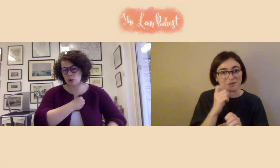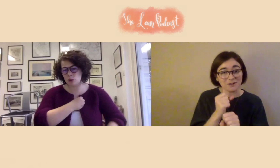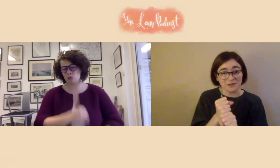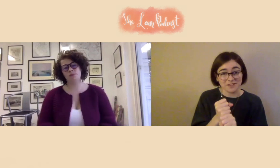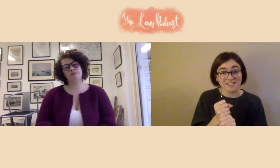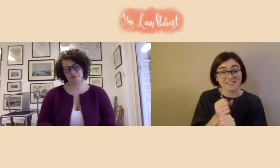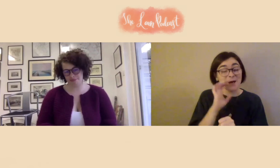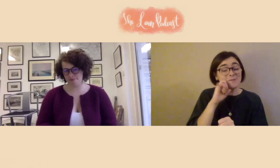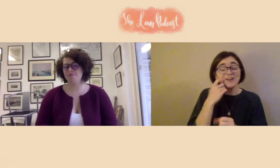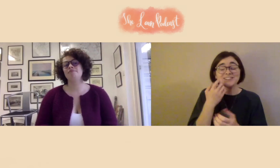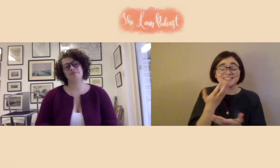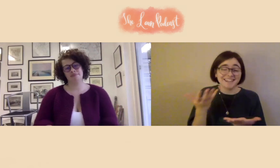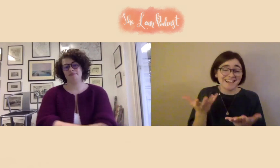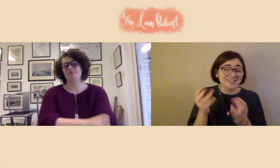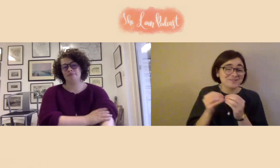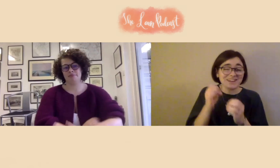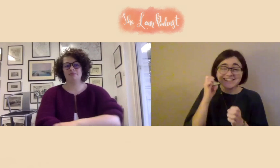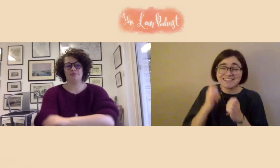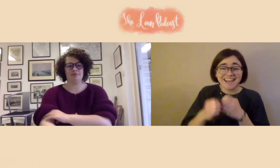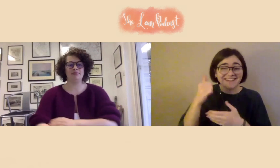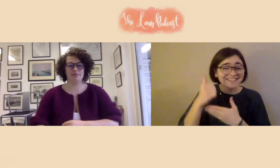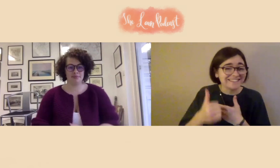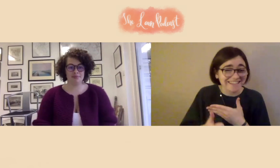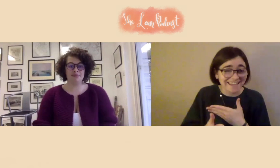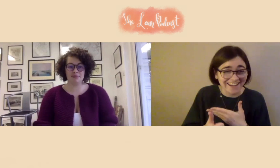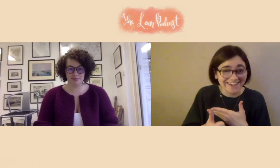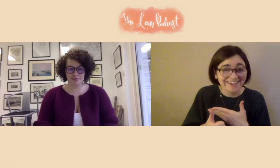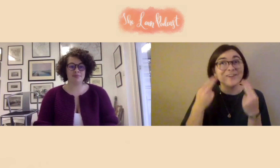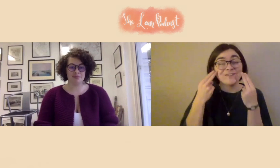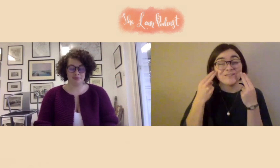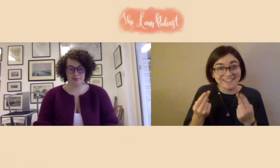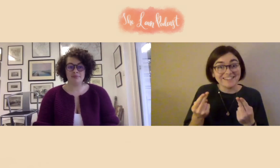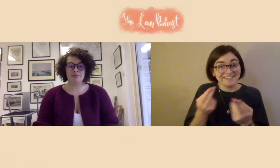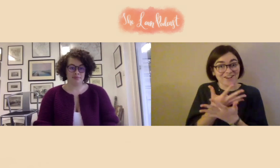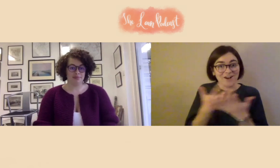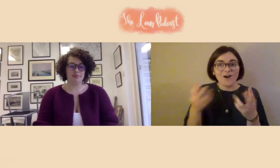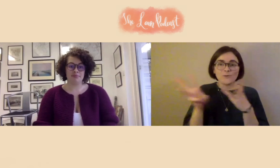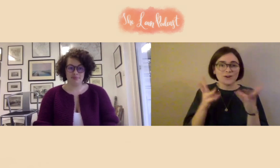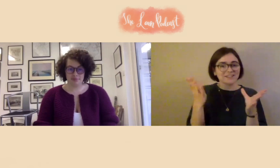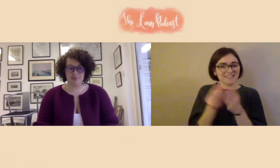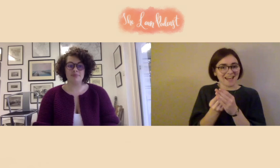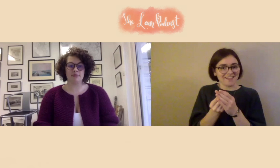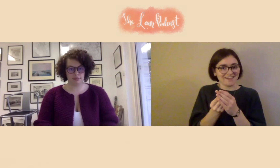you know. Because at the end of the day, you know, we all need to work together. We, you know, we all need to work together